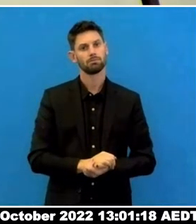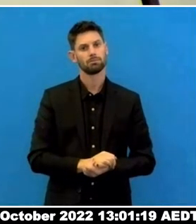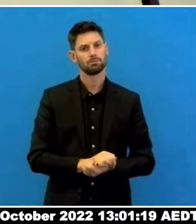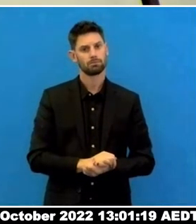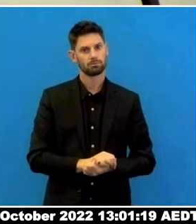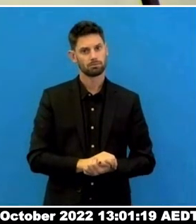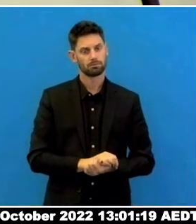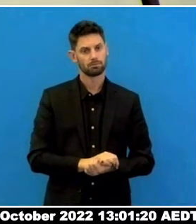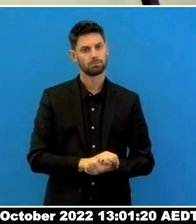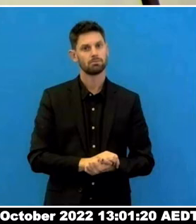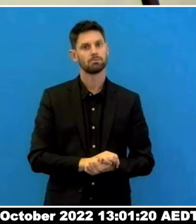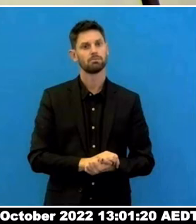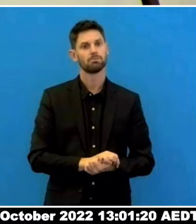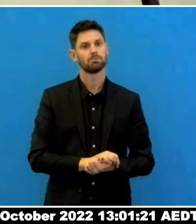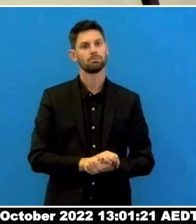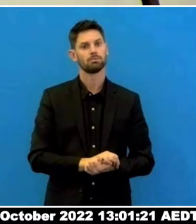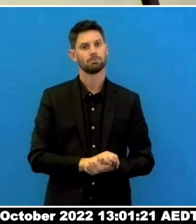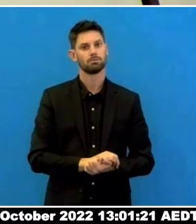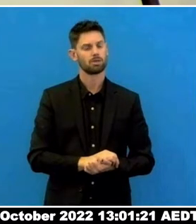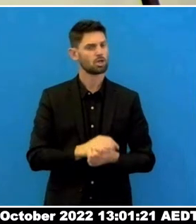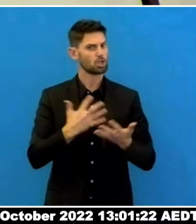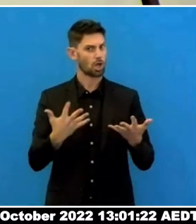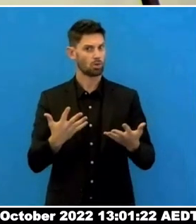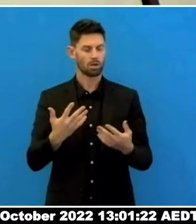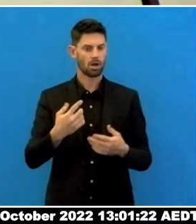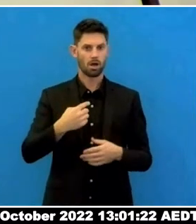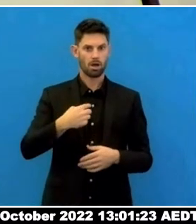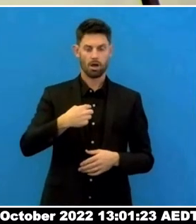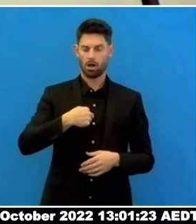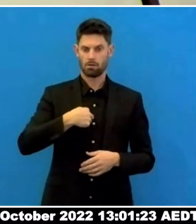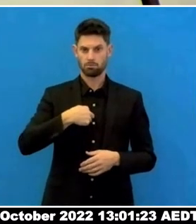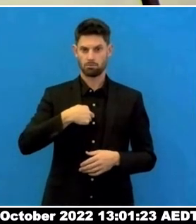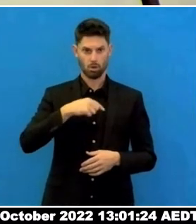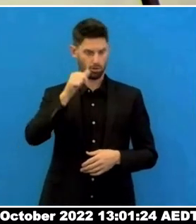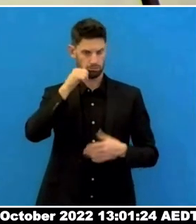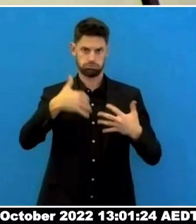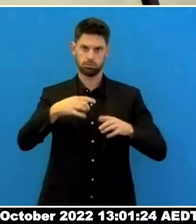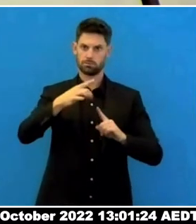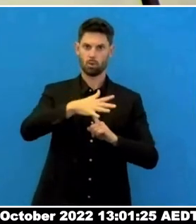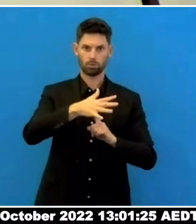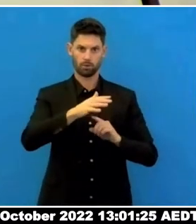in all settings and contexts. I don't for one moment doubt the importance of the work that is done